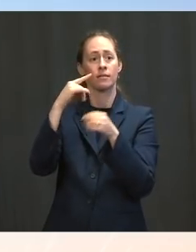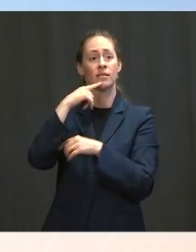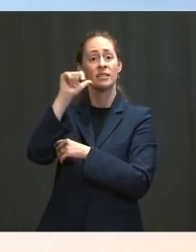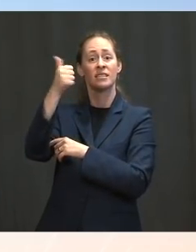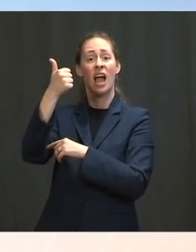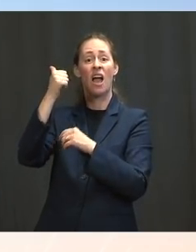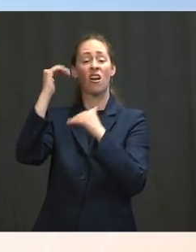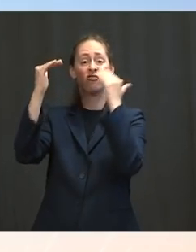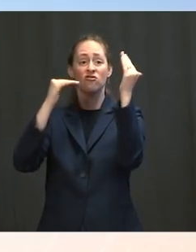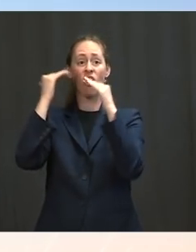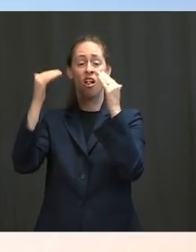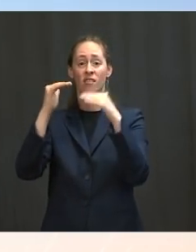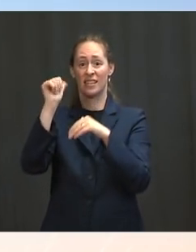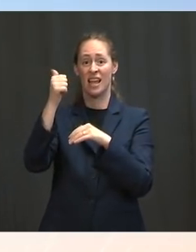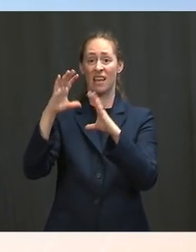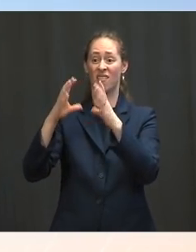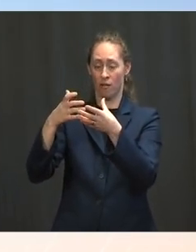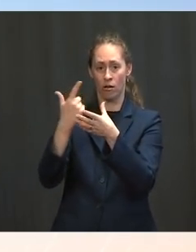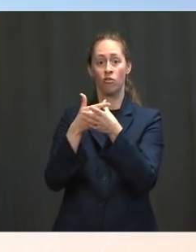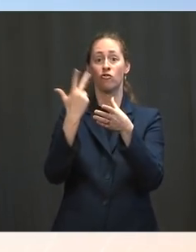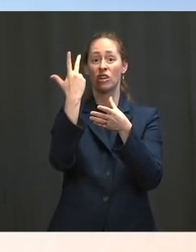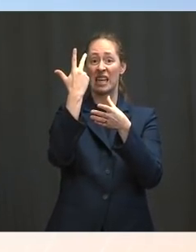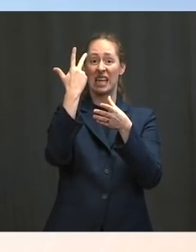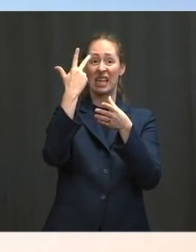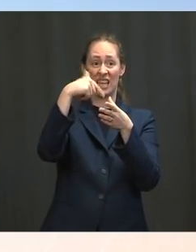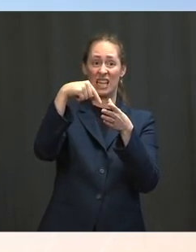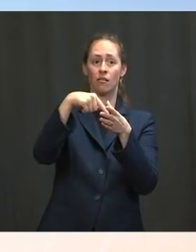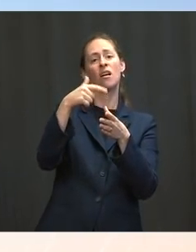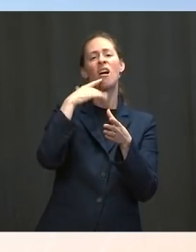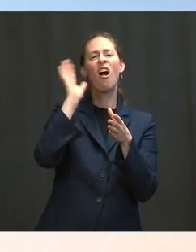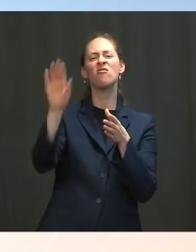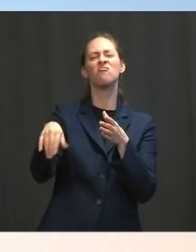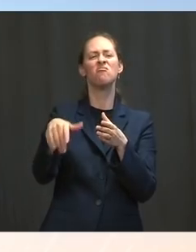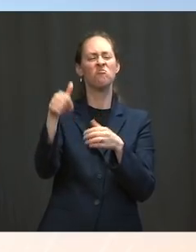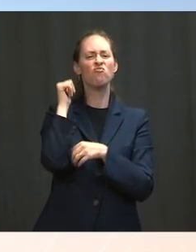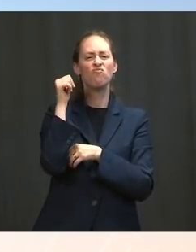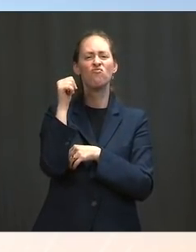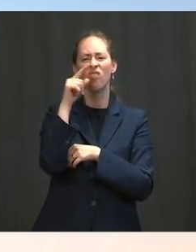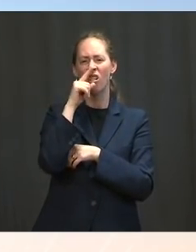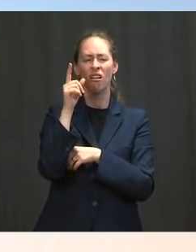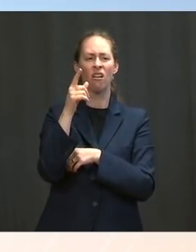and "definitely" or "probably will not" get one. Does the White House have a sense of a number